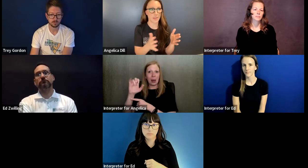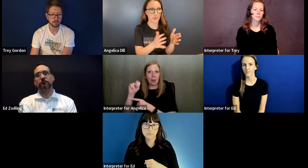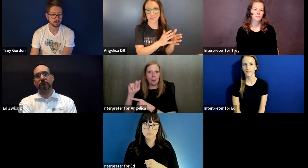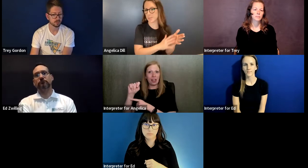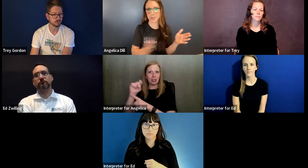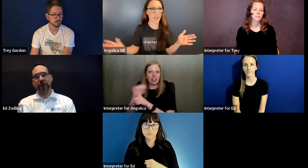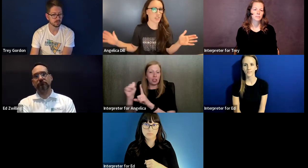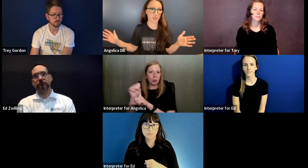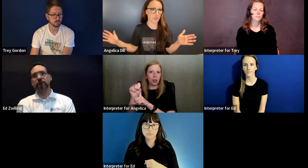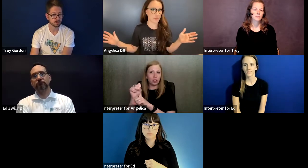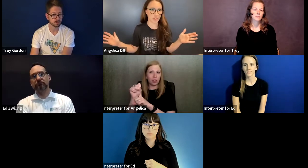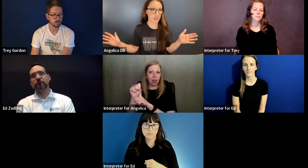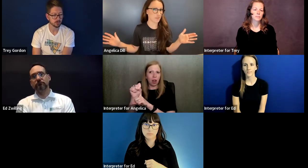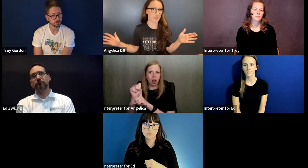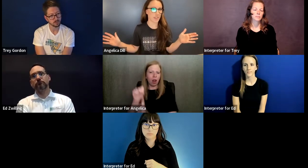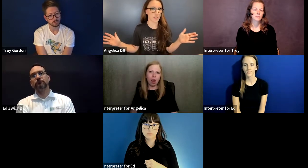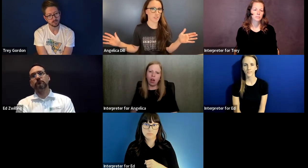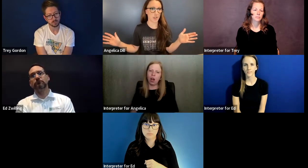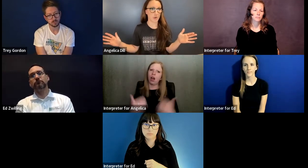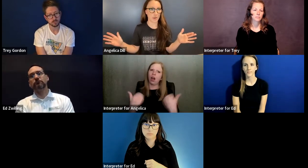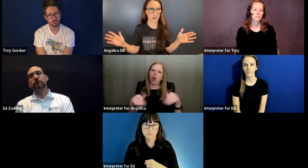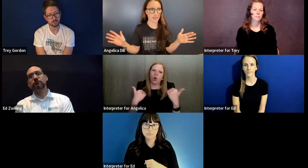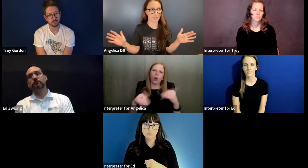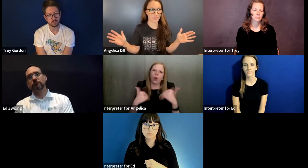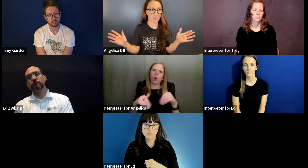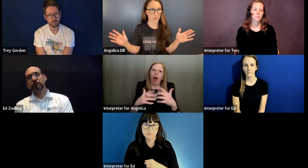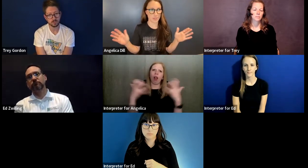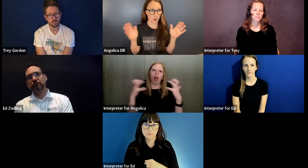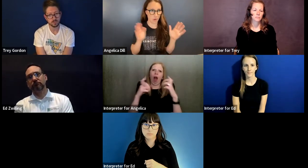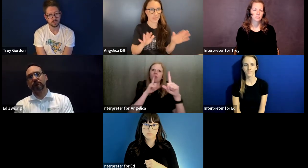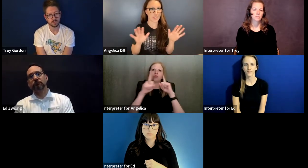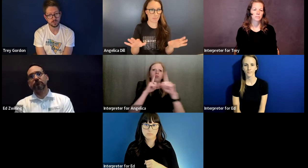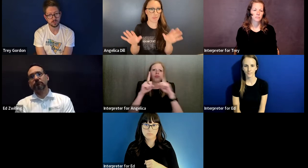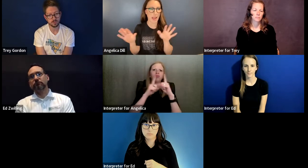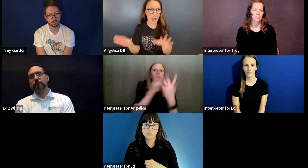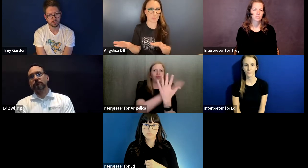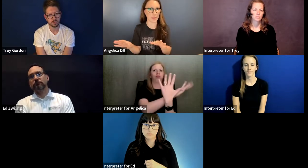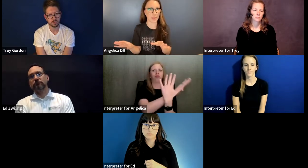there's communication from start to finish you know there's always something happening